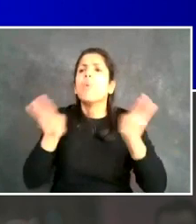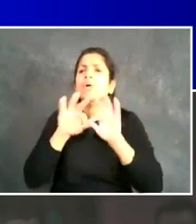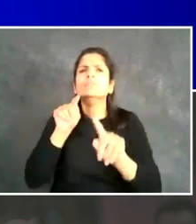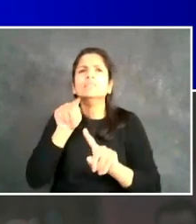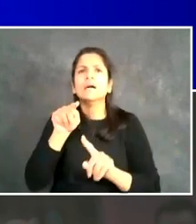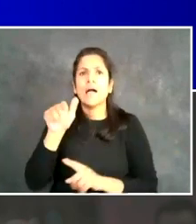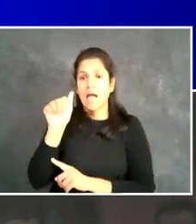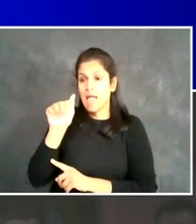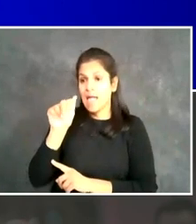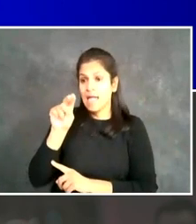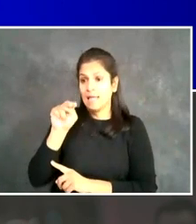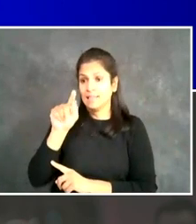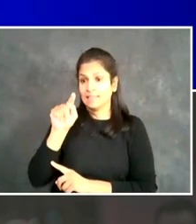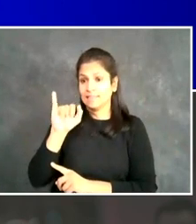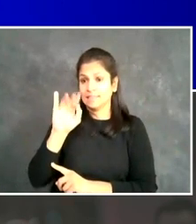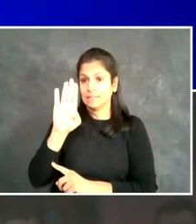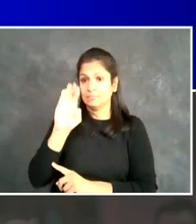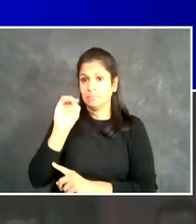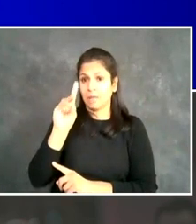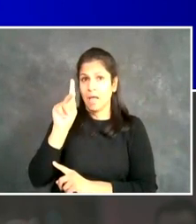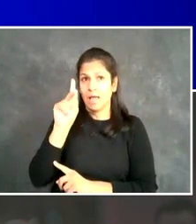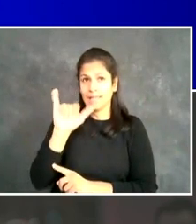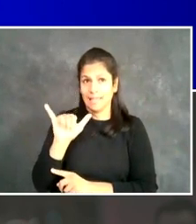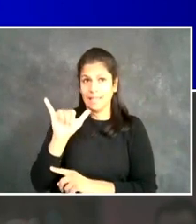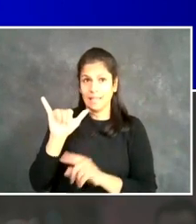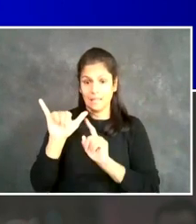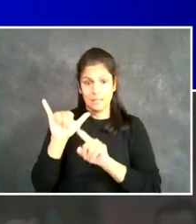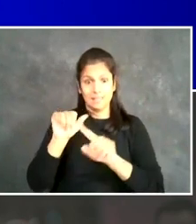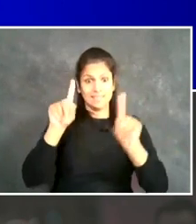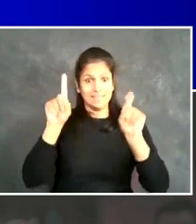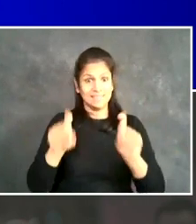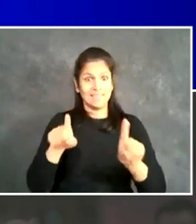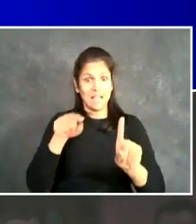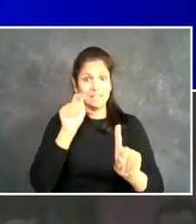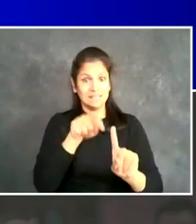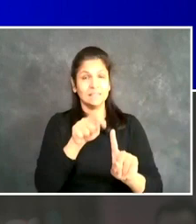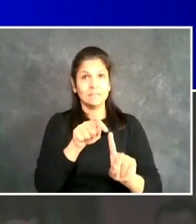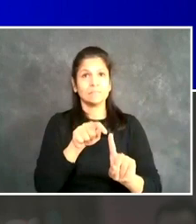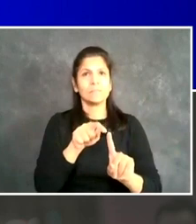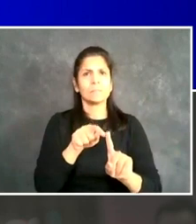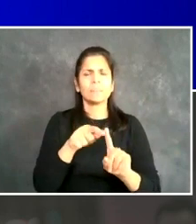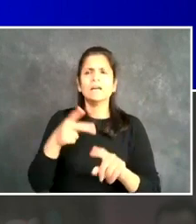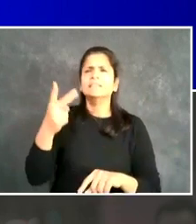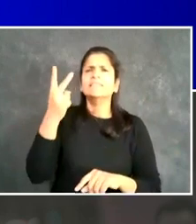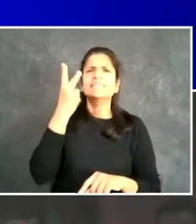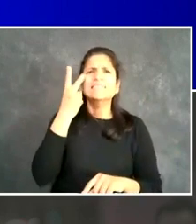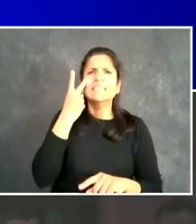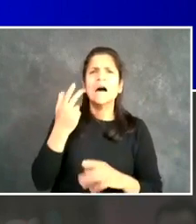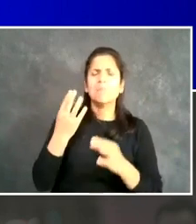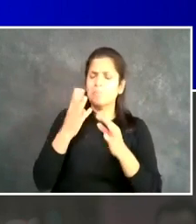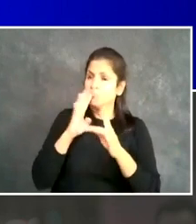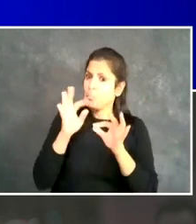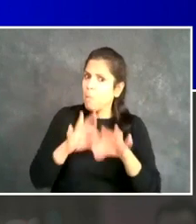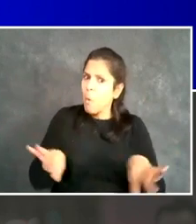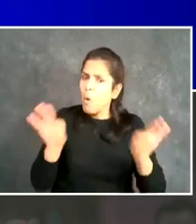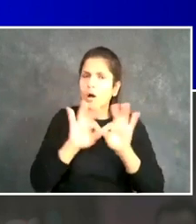TESTING. I WANT TO TALK TO YOU ABOUT A NEW INITIATIVE THAT WILL REACH SO MANY OF OUR HEALTHCARE